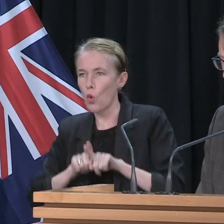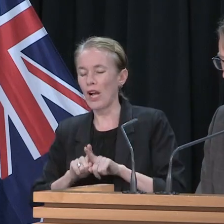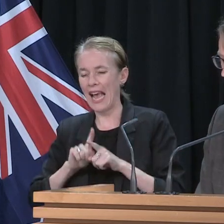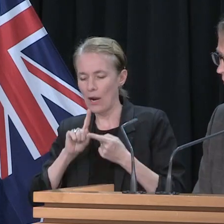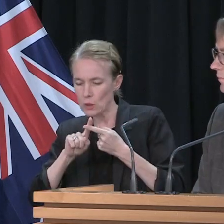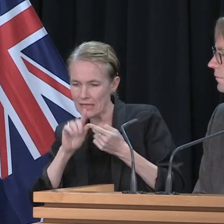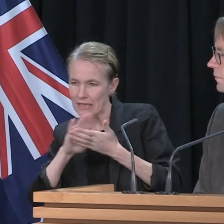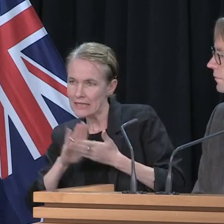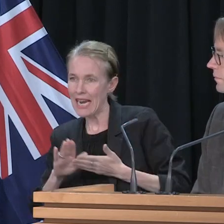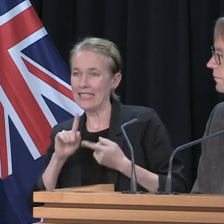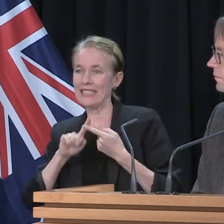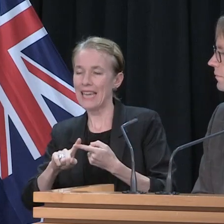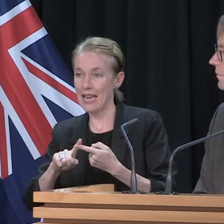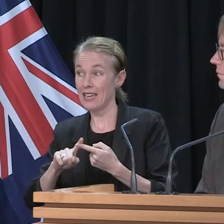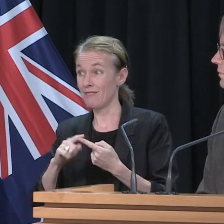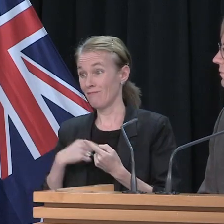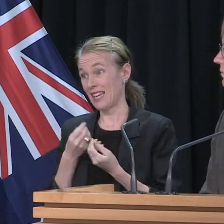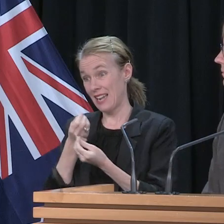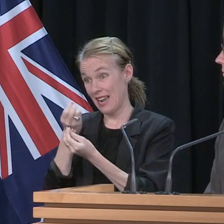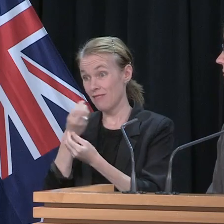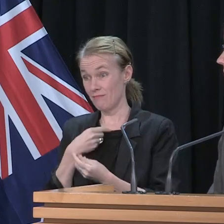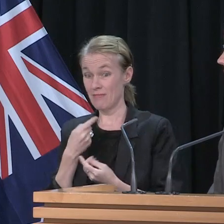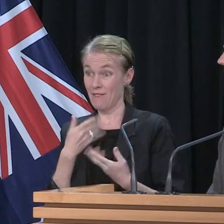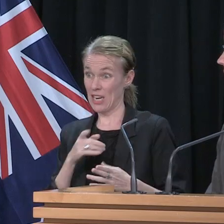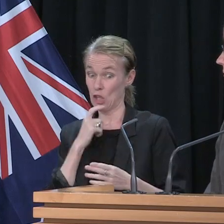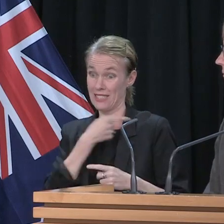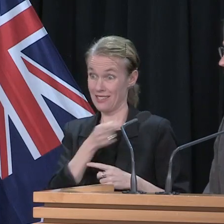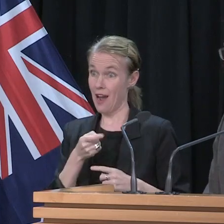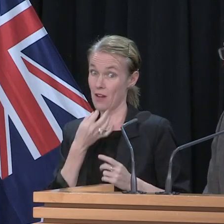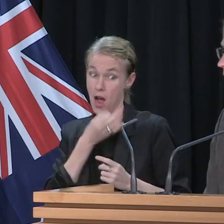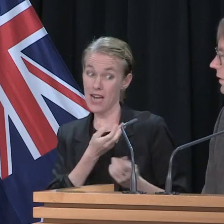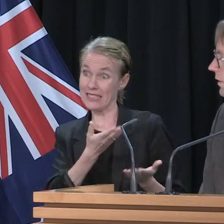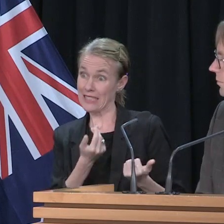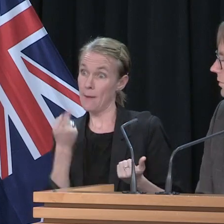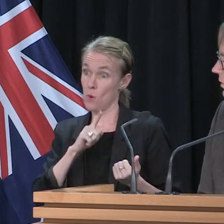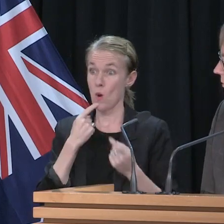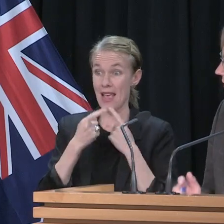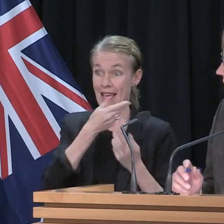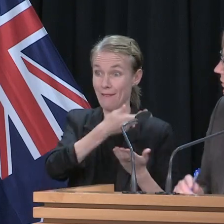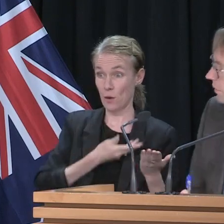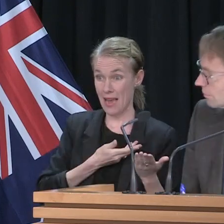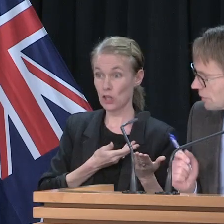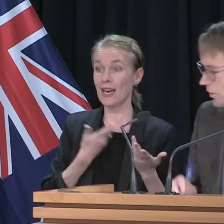We haven't gone through all of that yet. Like I said, I have asked for a whole lot of